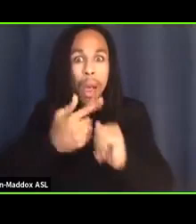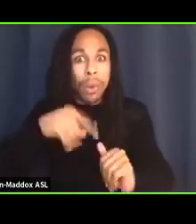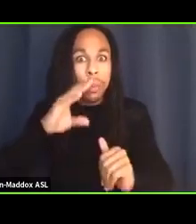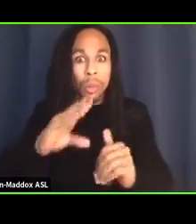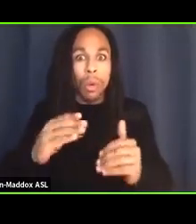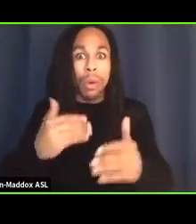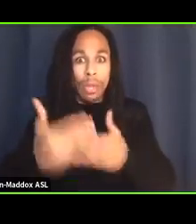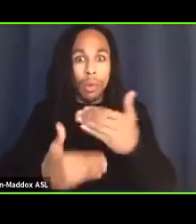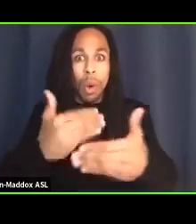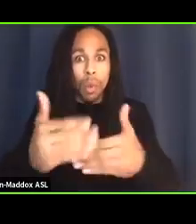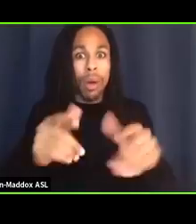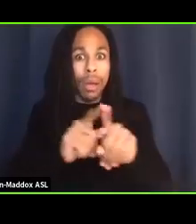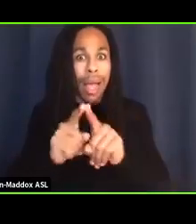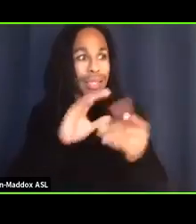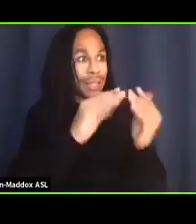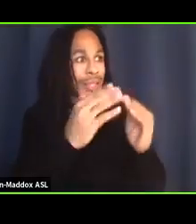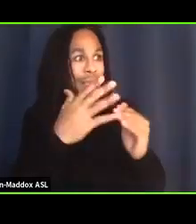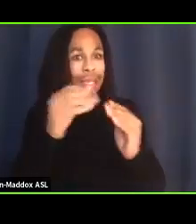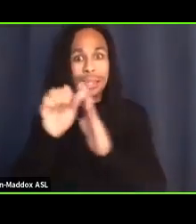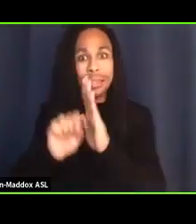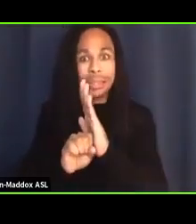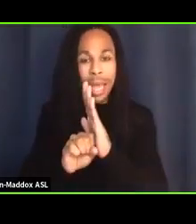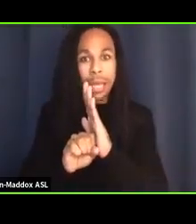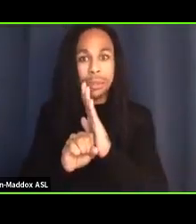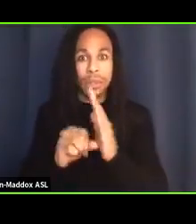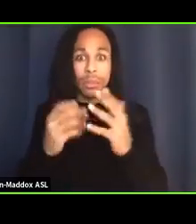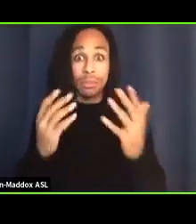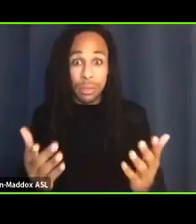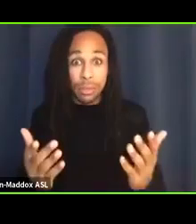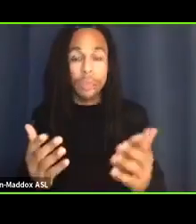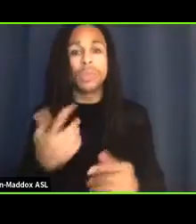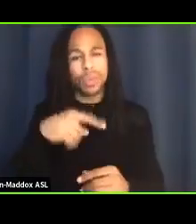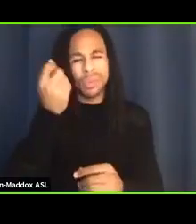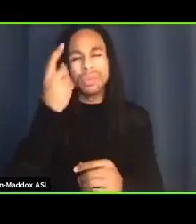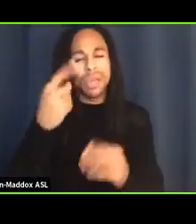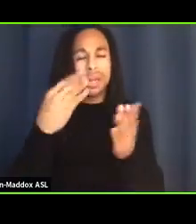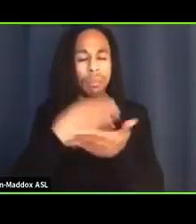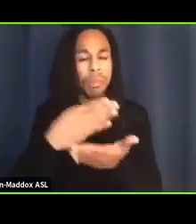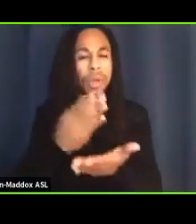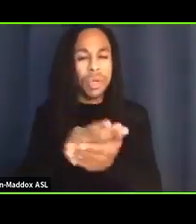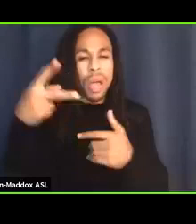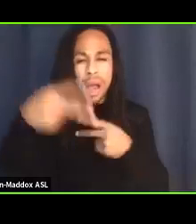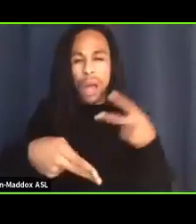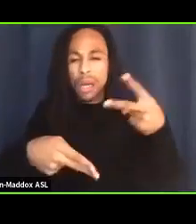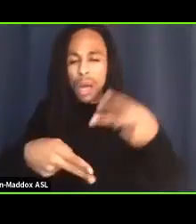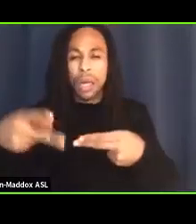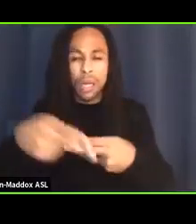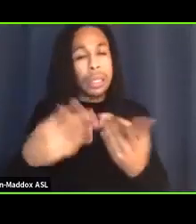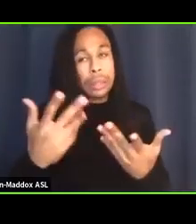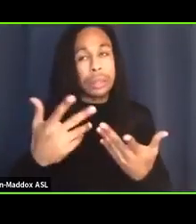of Education, as well as $268 million cut to city agencies, which includes the Department